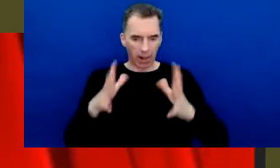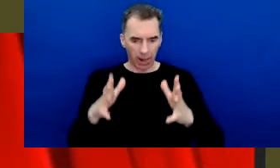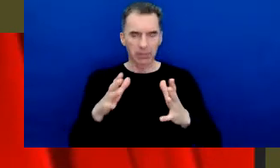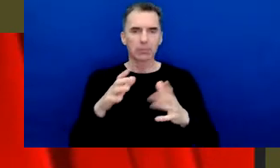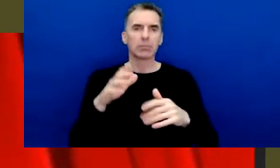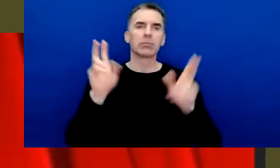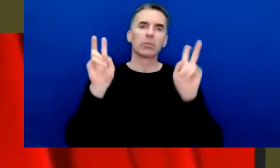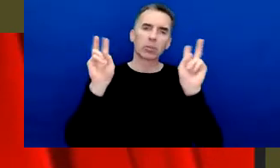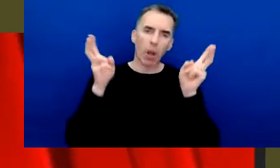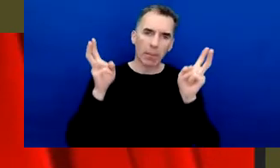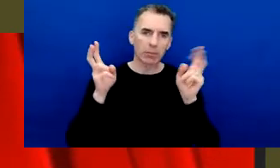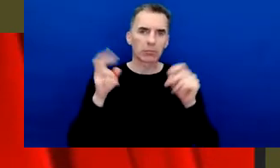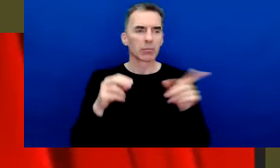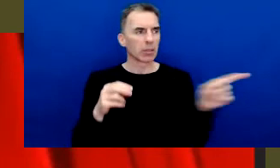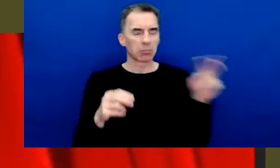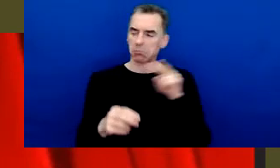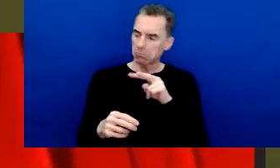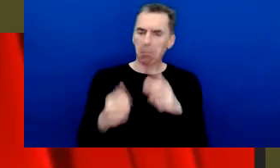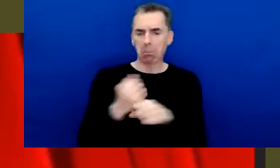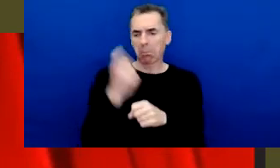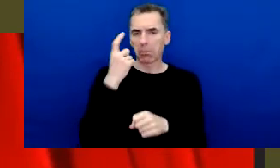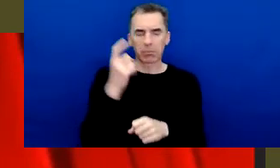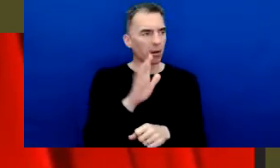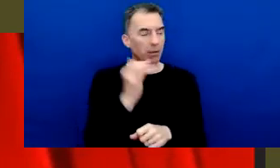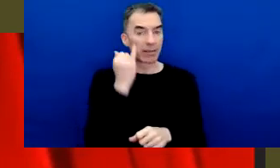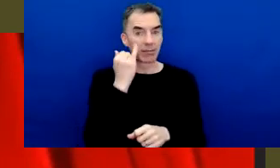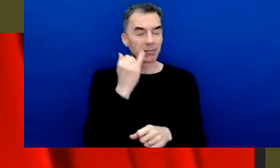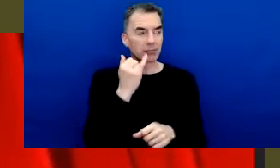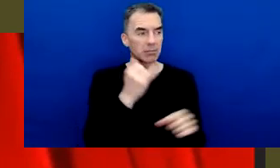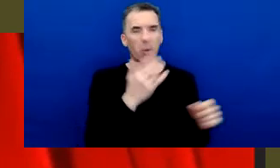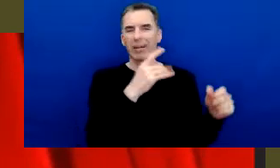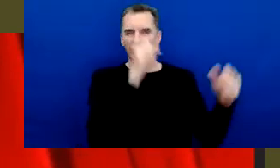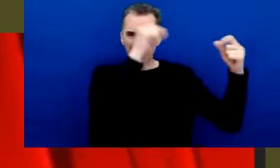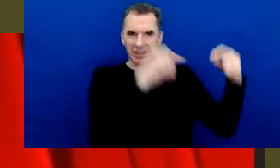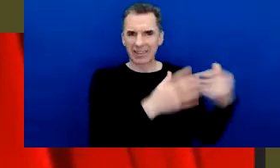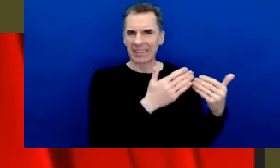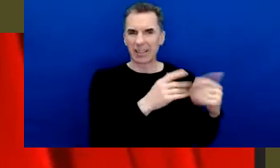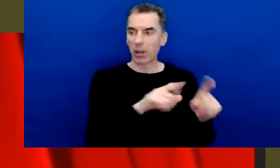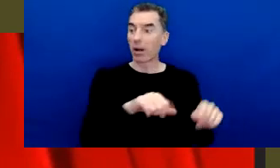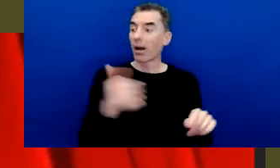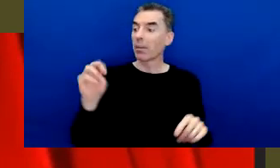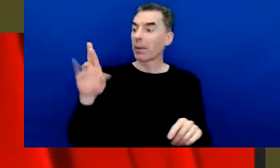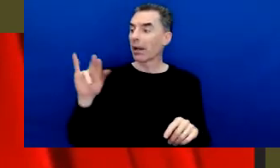So she can say and this makes sense but if I have Mary look at it more am like, what is this? What what do you mean by this?